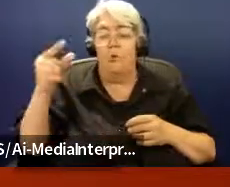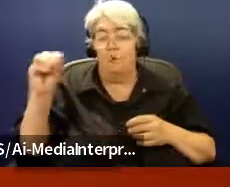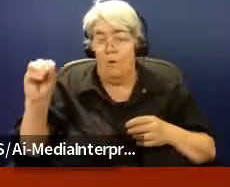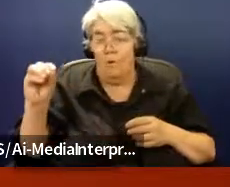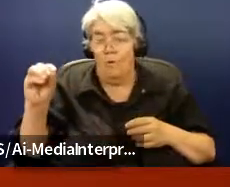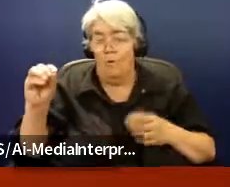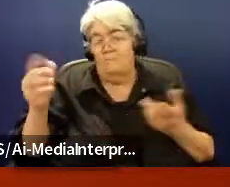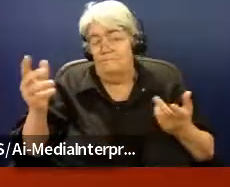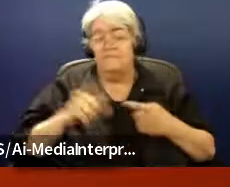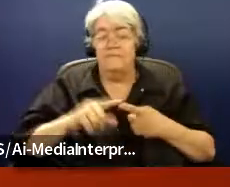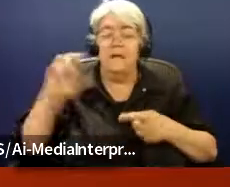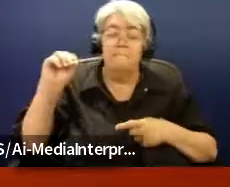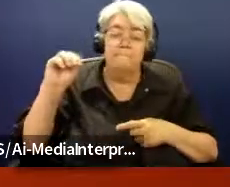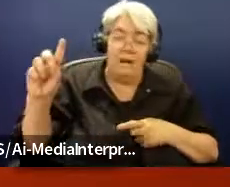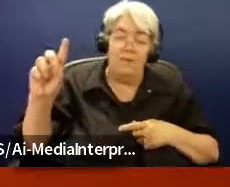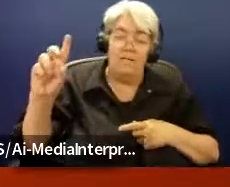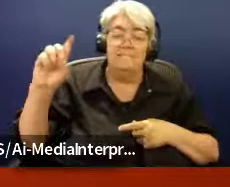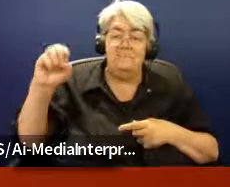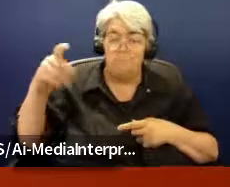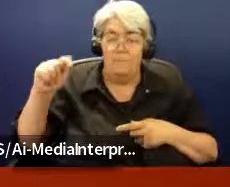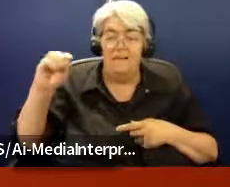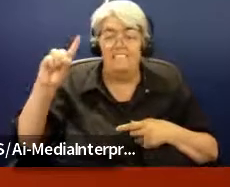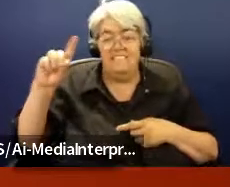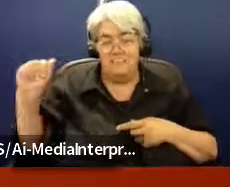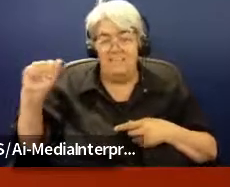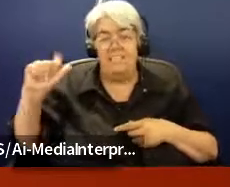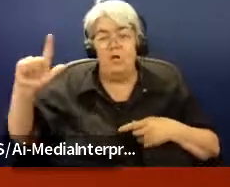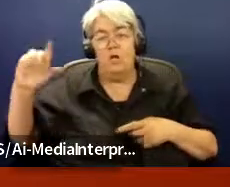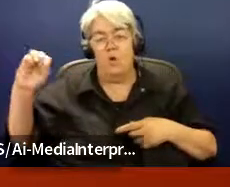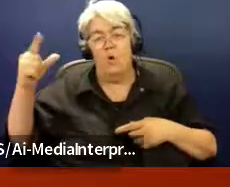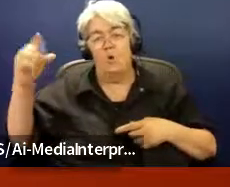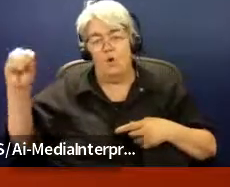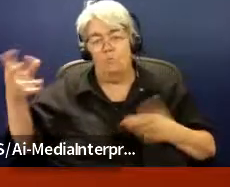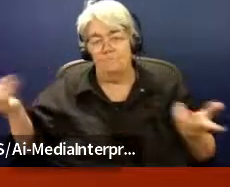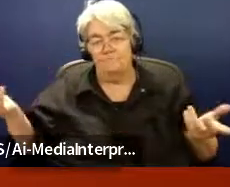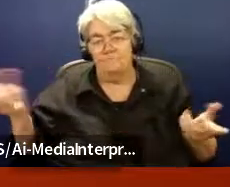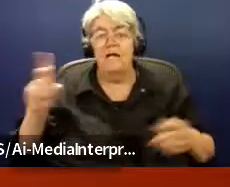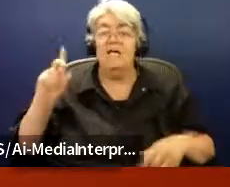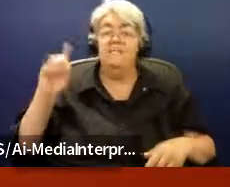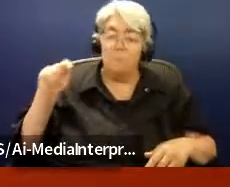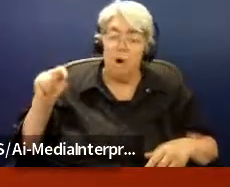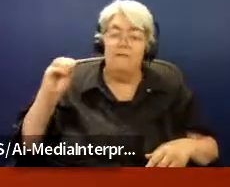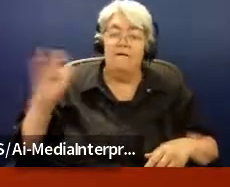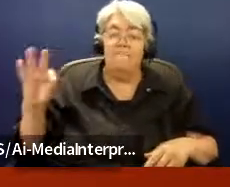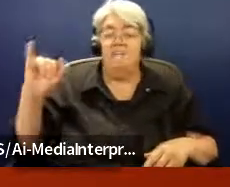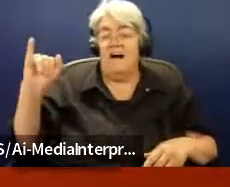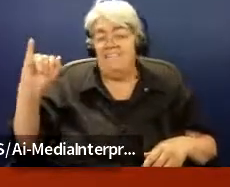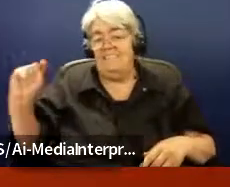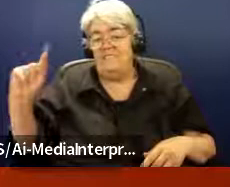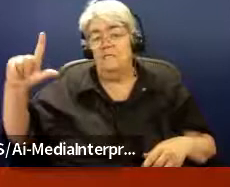Looking at logos for example you could say Maryland Department of disabilities logo,